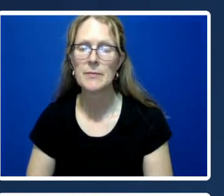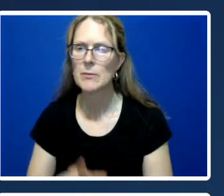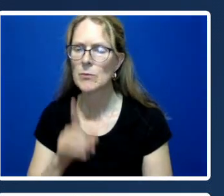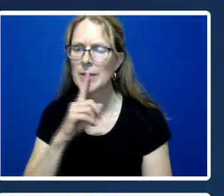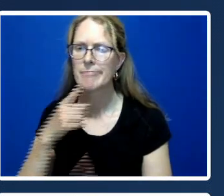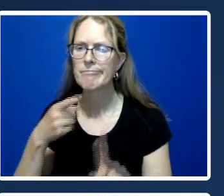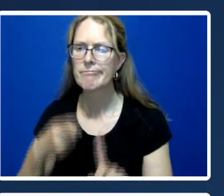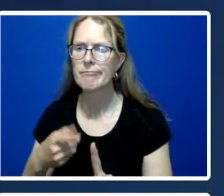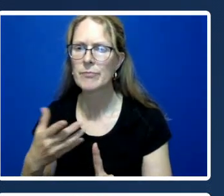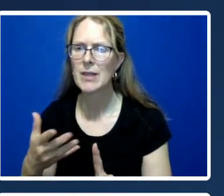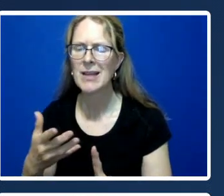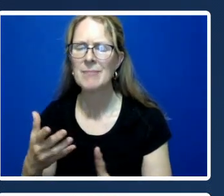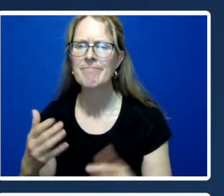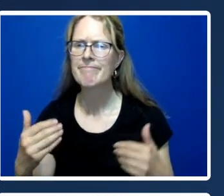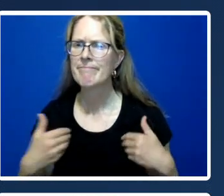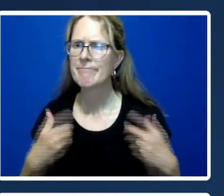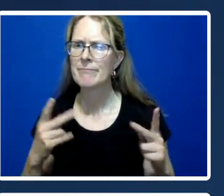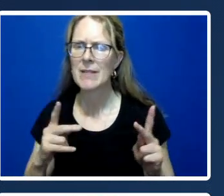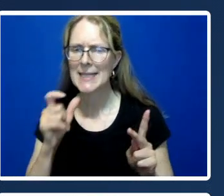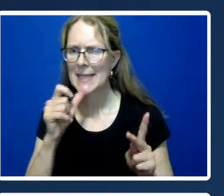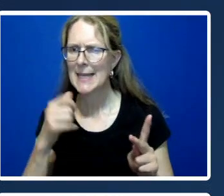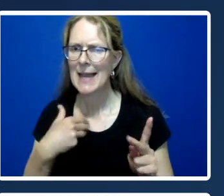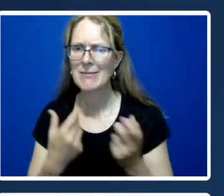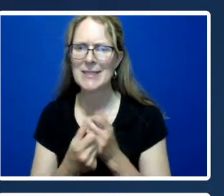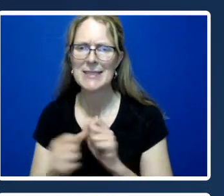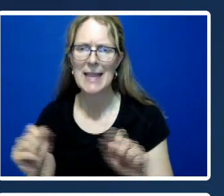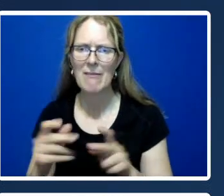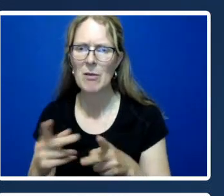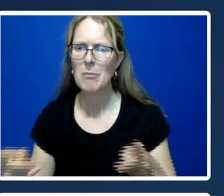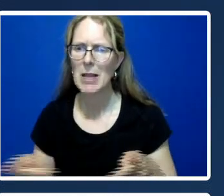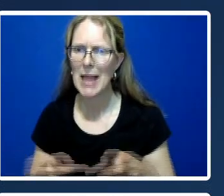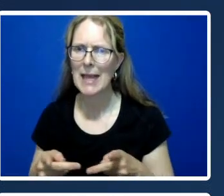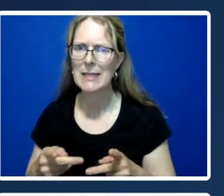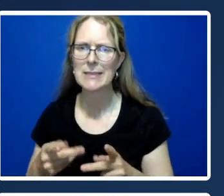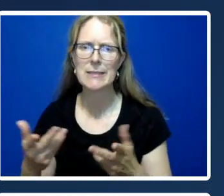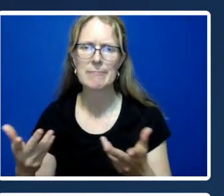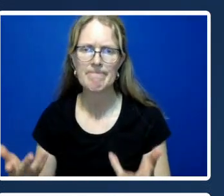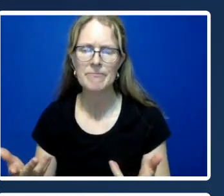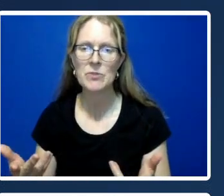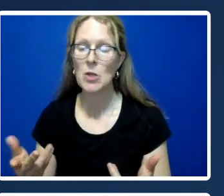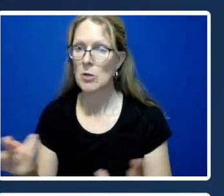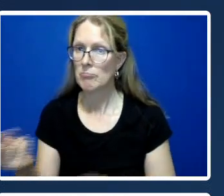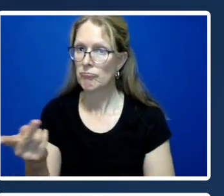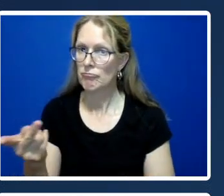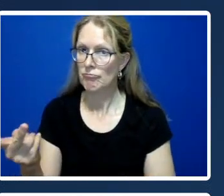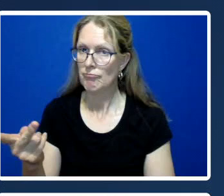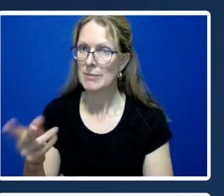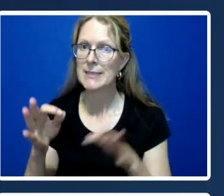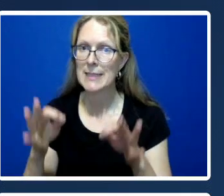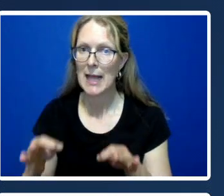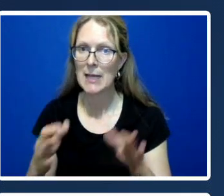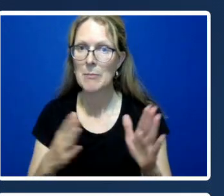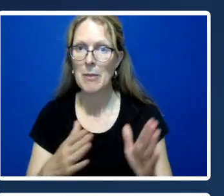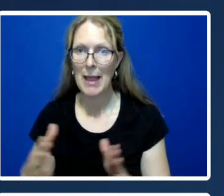place to go to. And so, they decided to plan together a bunch of what they called a safe